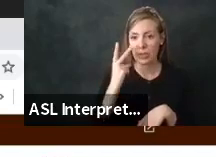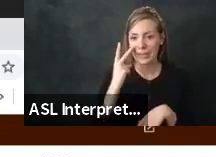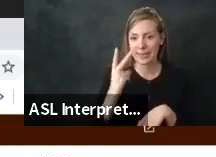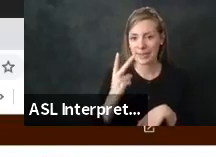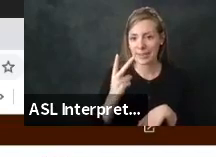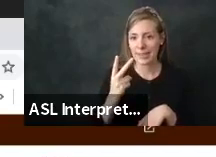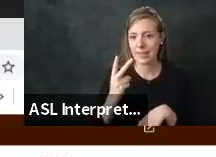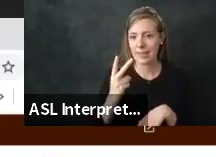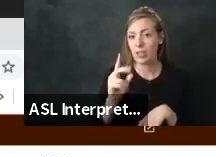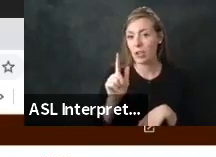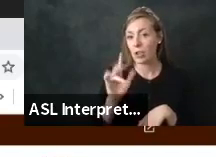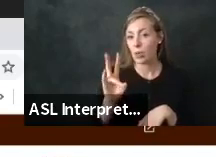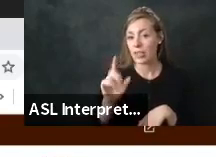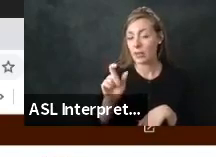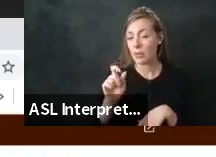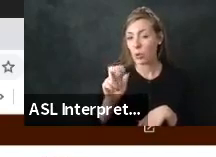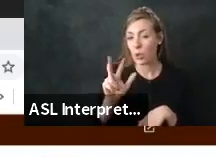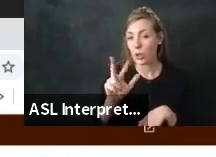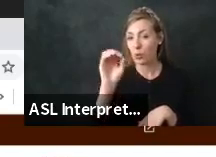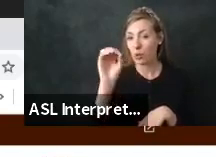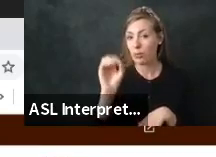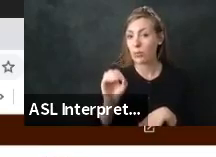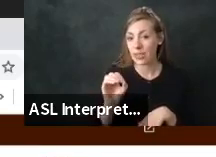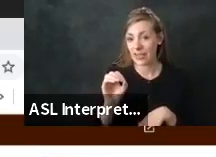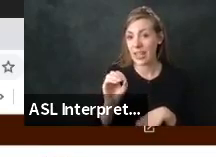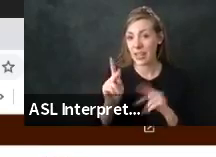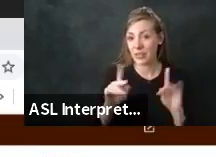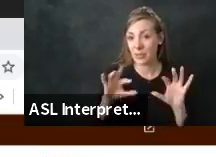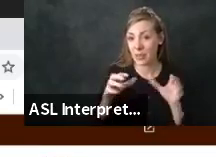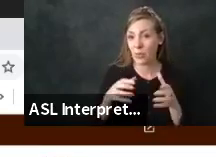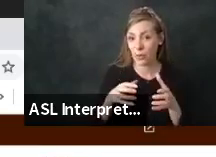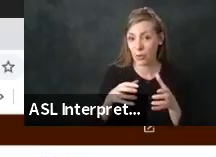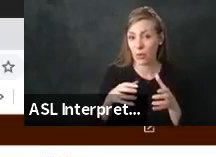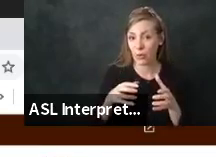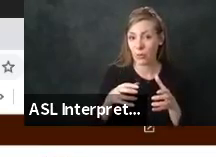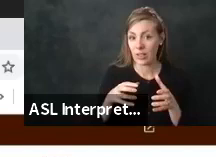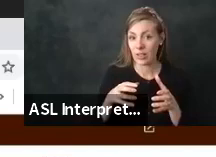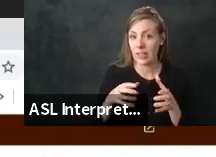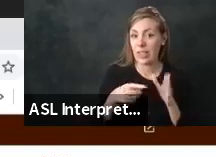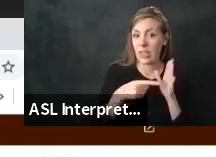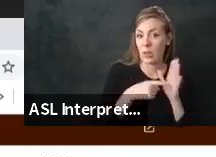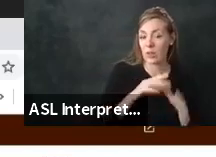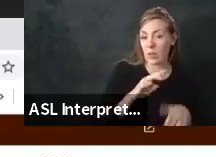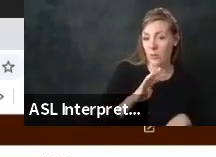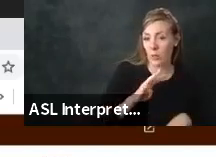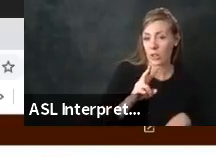representing 27% of the population this group has represented for the of